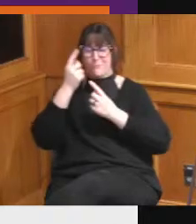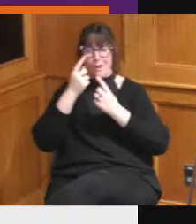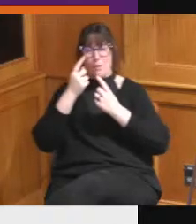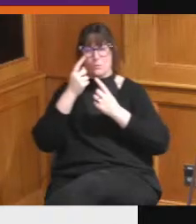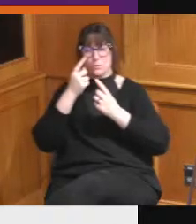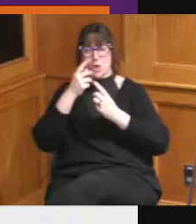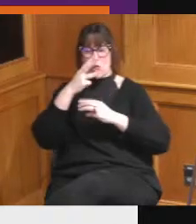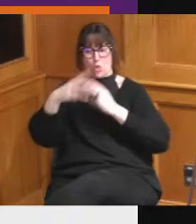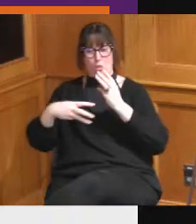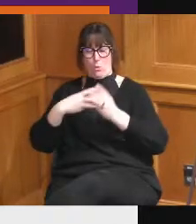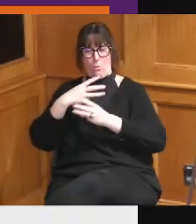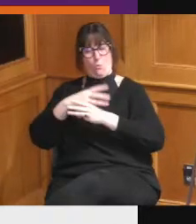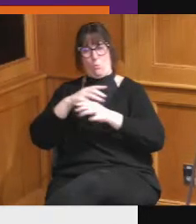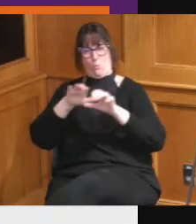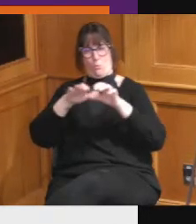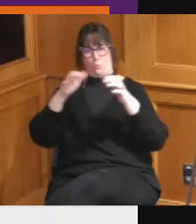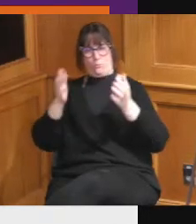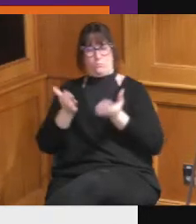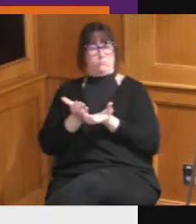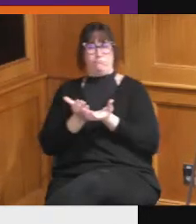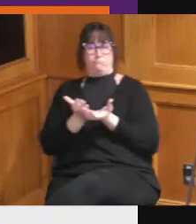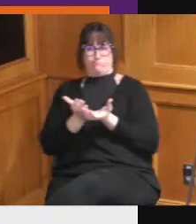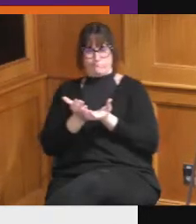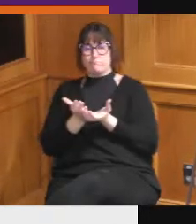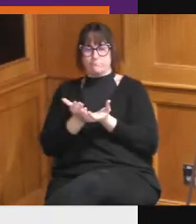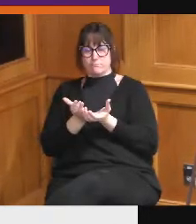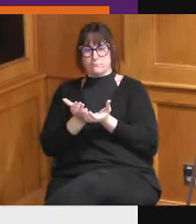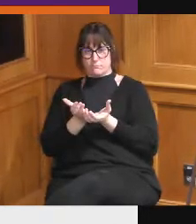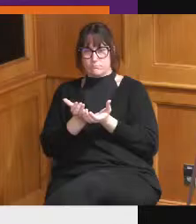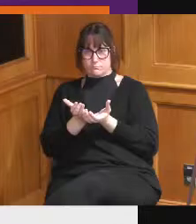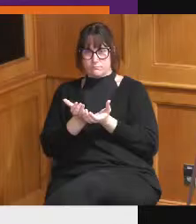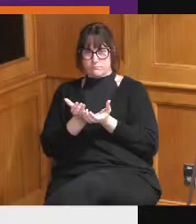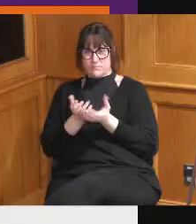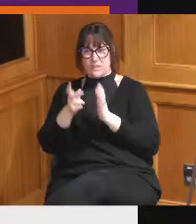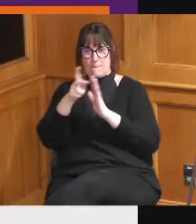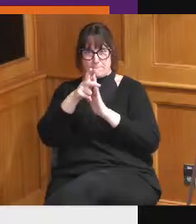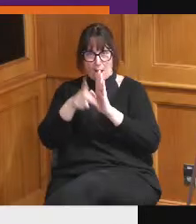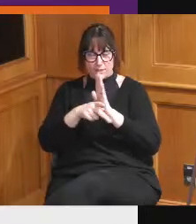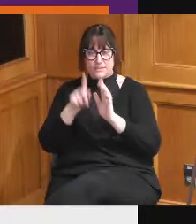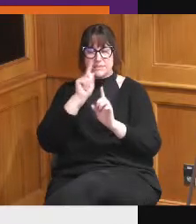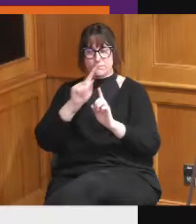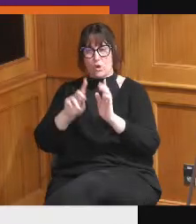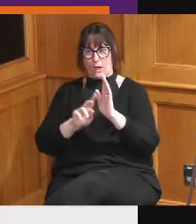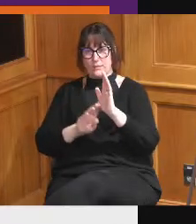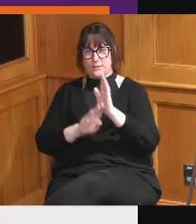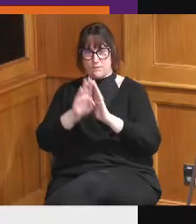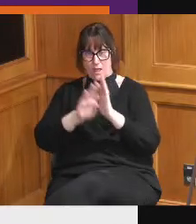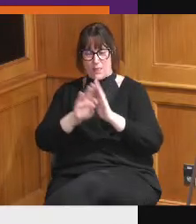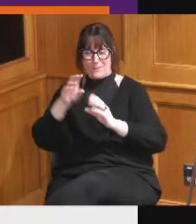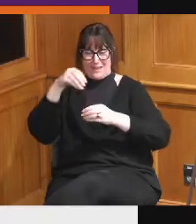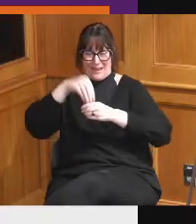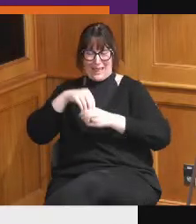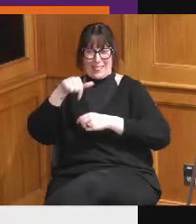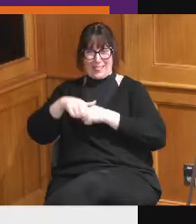address the global the global sort of policies around development in the county even when we're